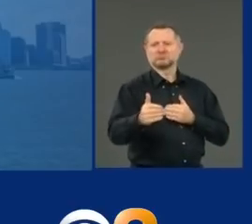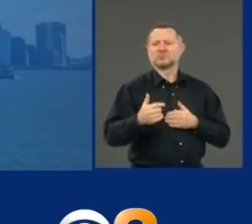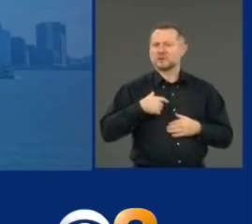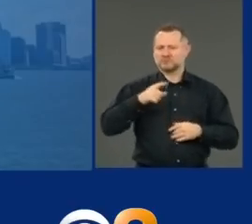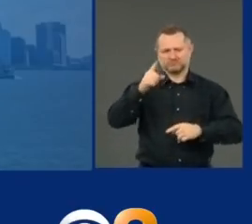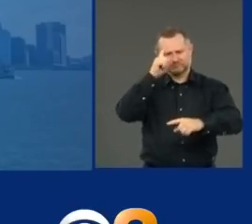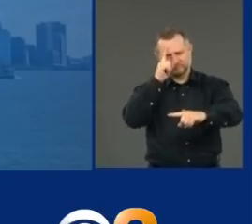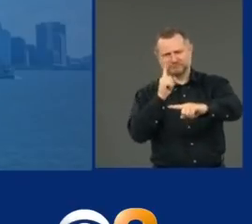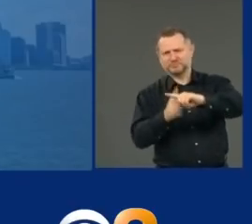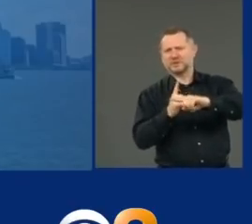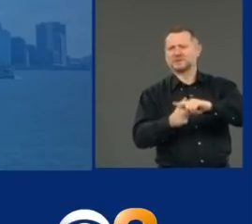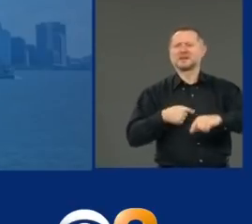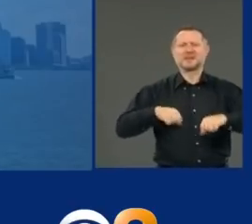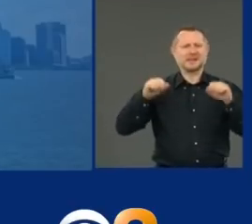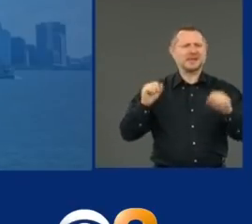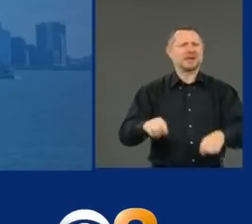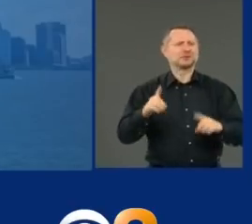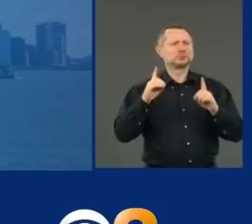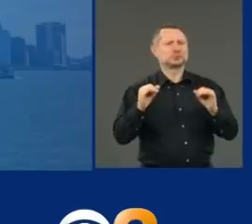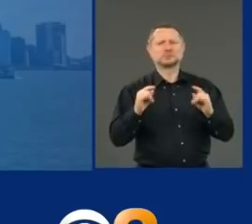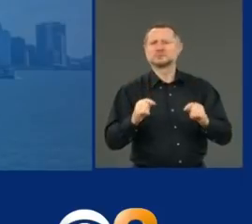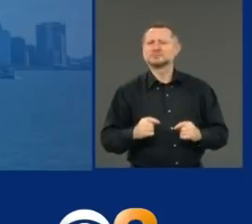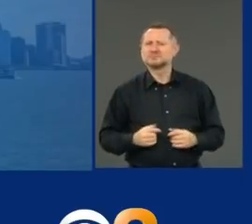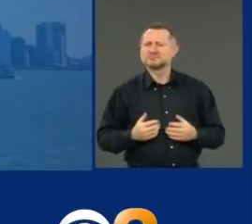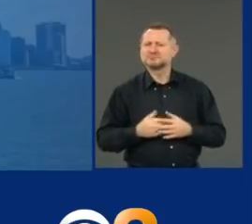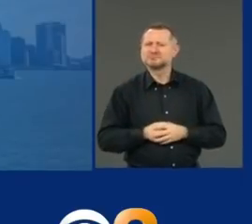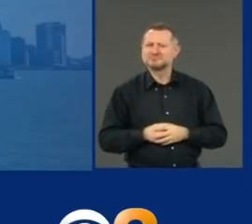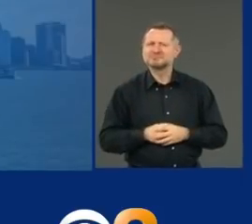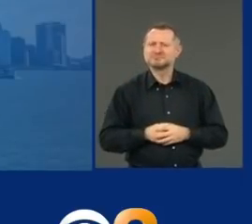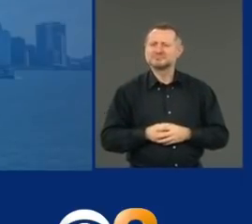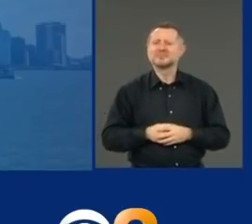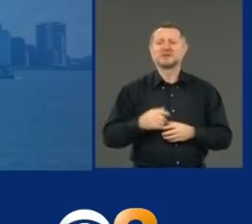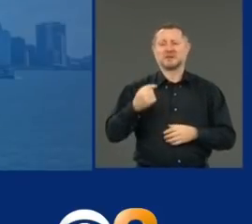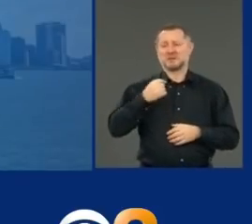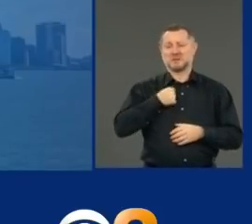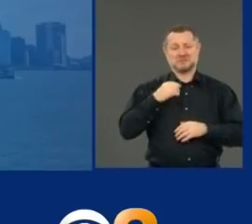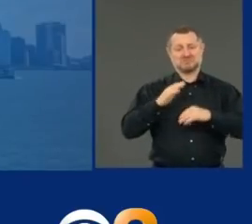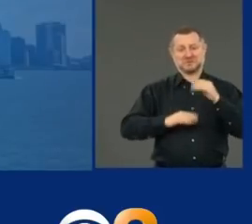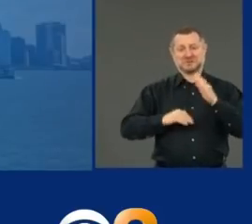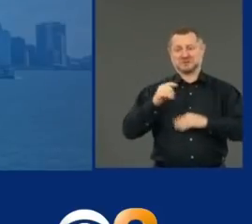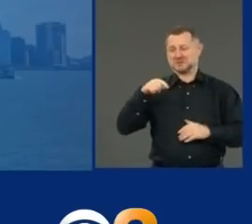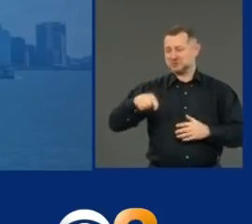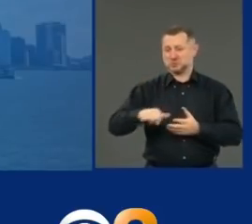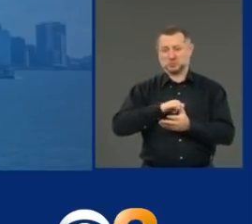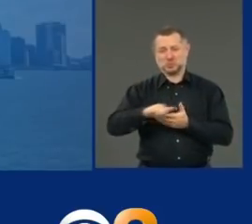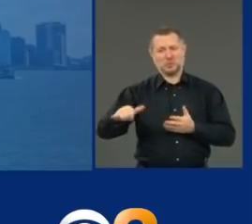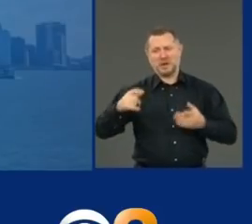LIVES. SO, LET'S GET THAT AMBITION BACK